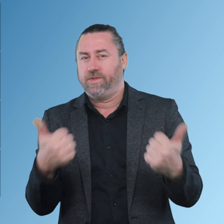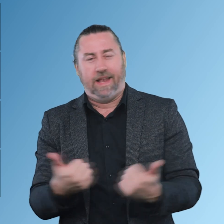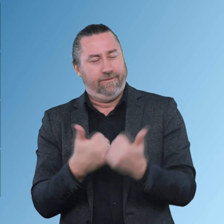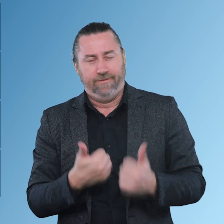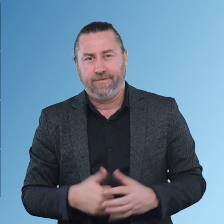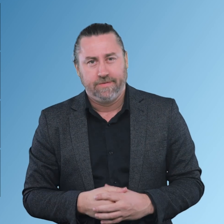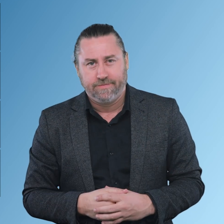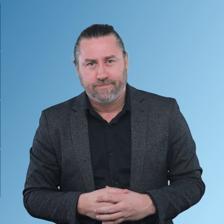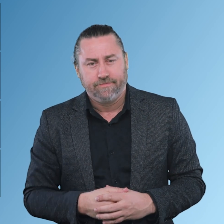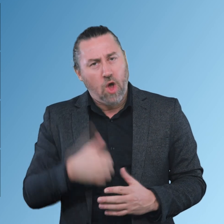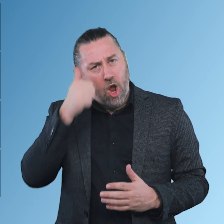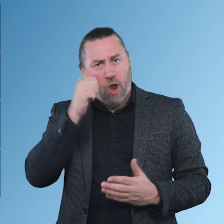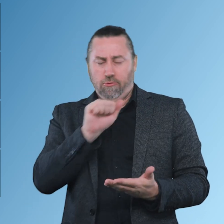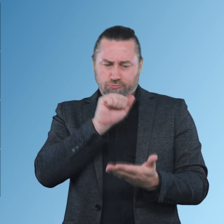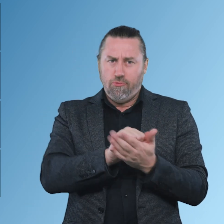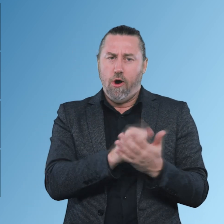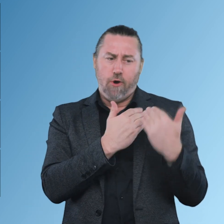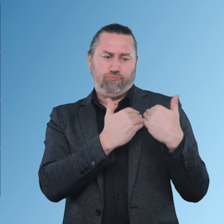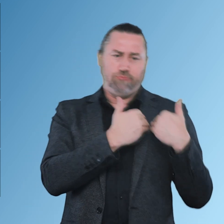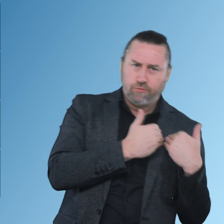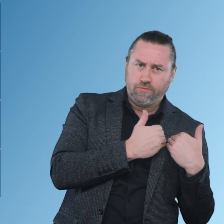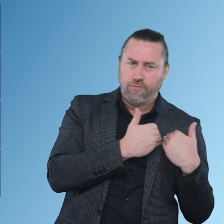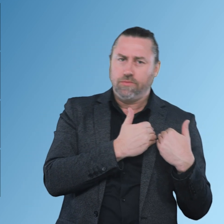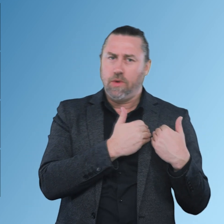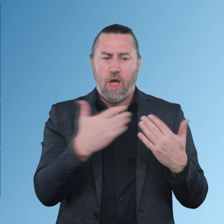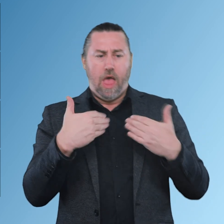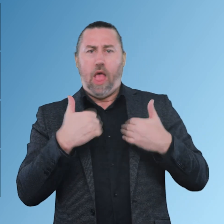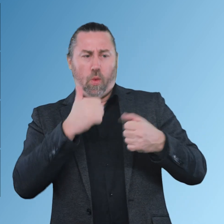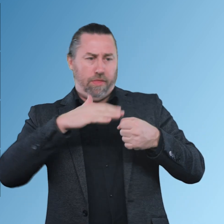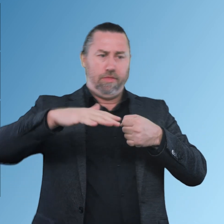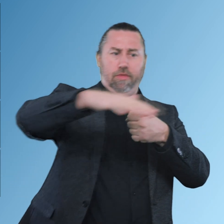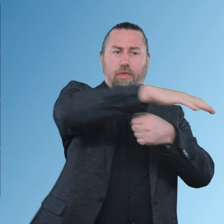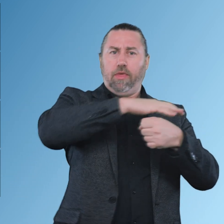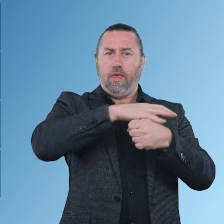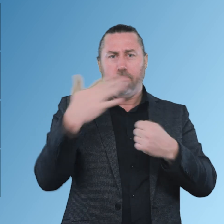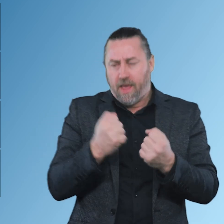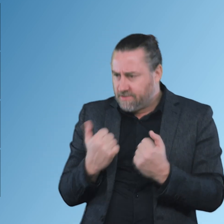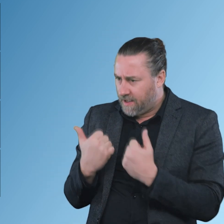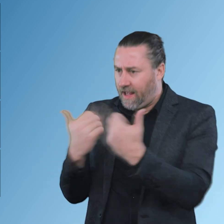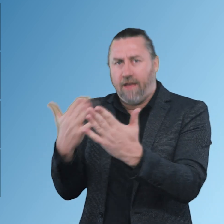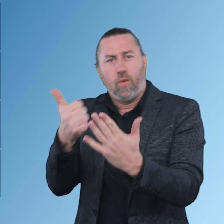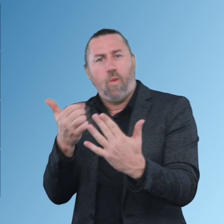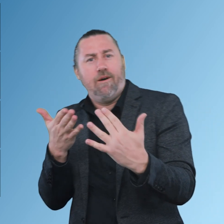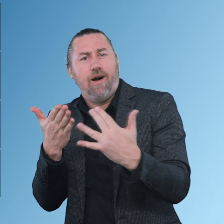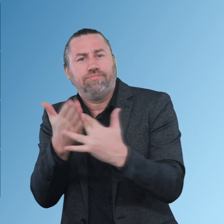This is despite the moral and ethical obligation that health professionals have in supporting access to interpreters.